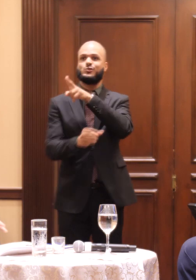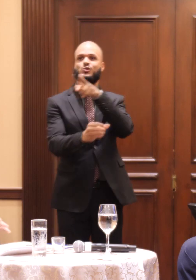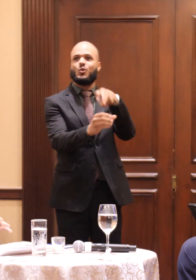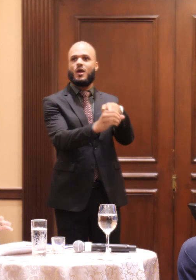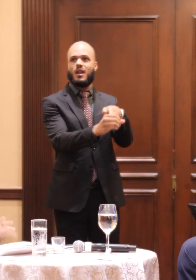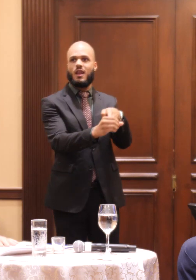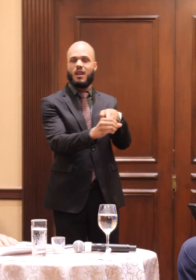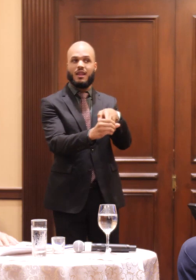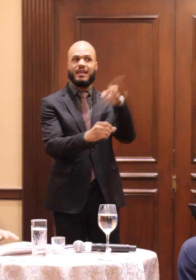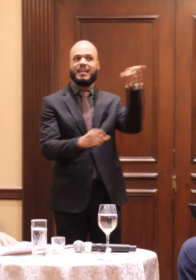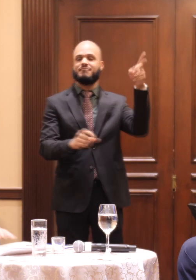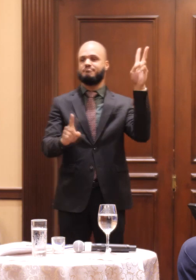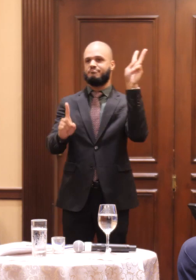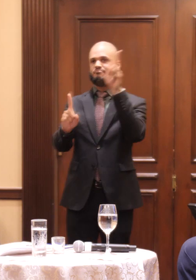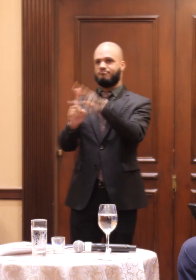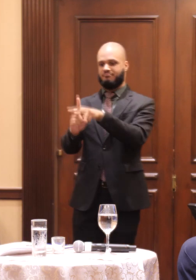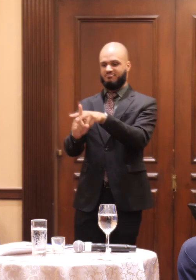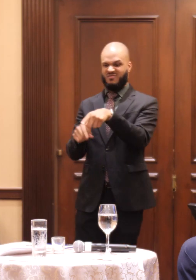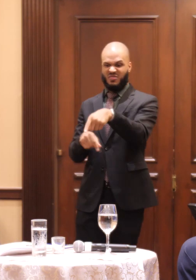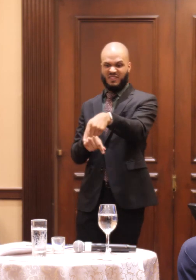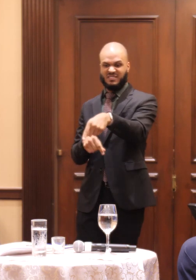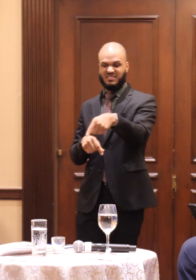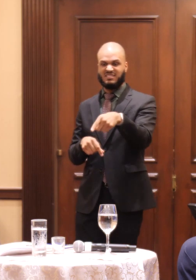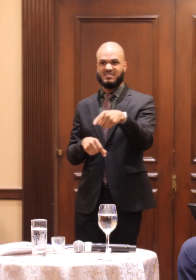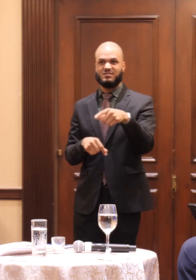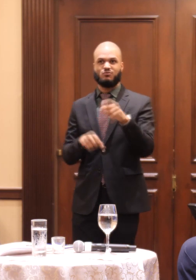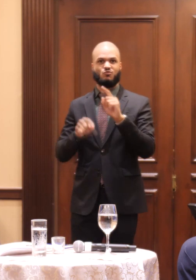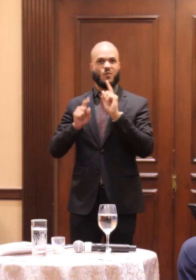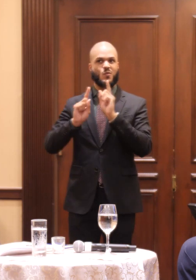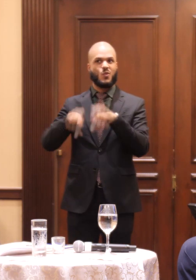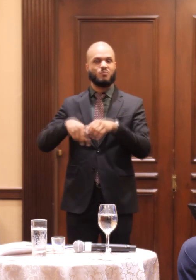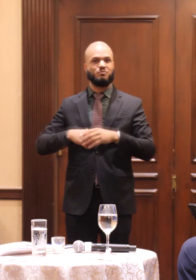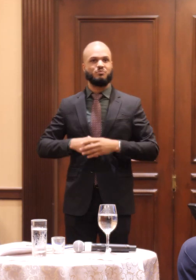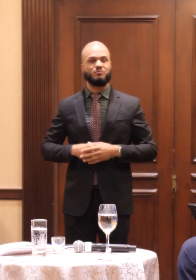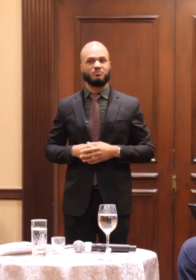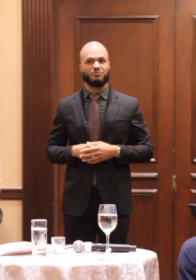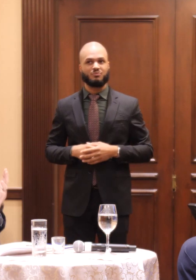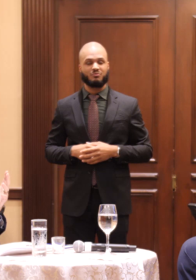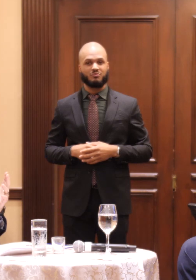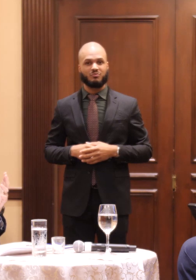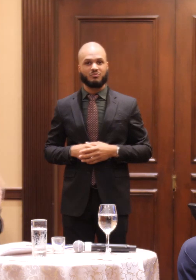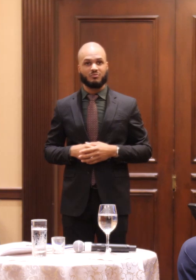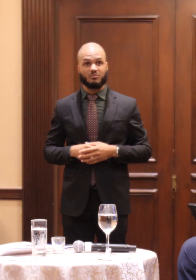he put her in charge of this On the Threshold report. Well in the meantime, in the background